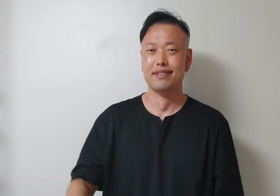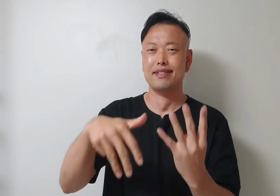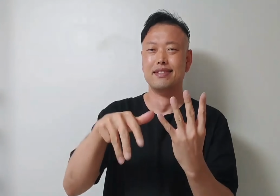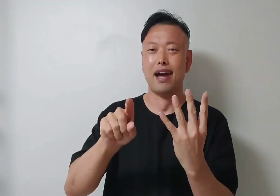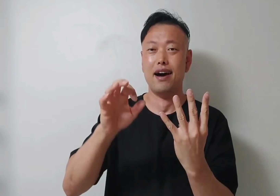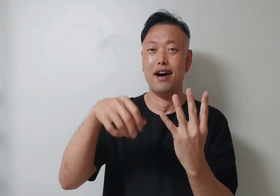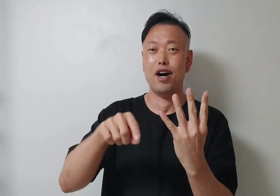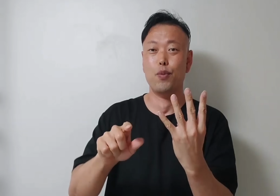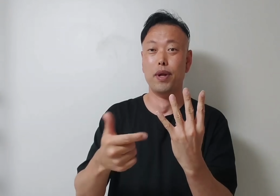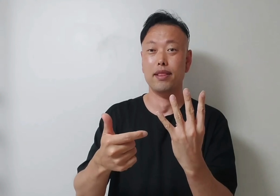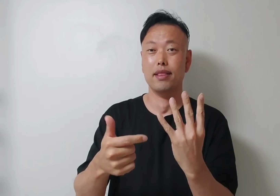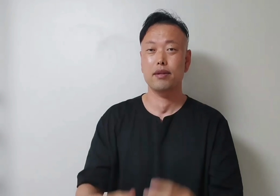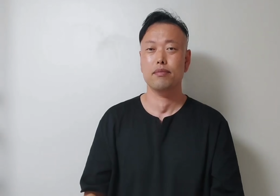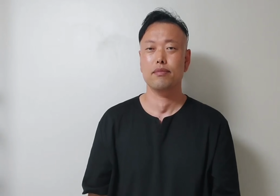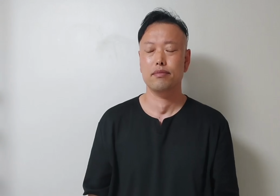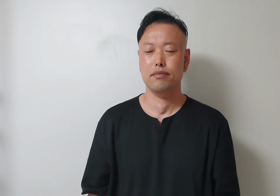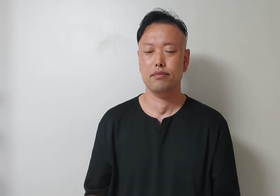The 4th dimension can do this.